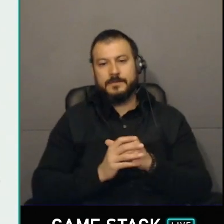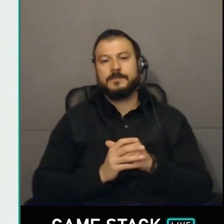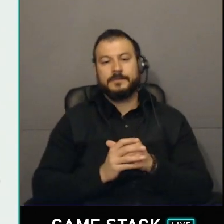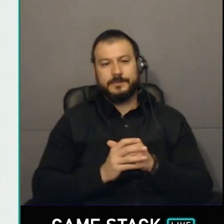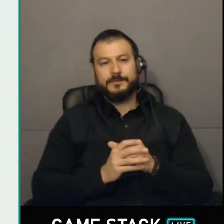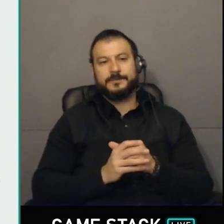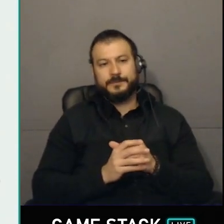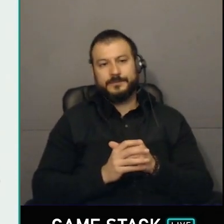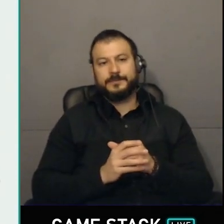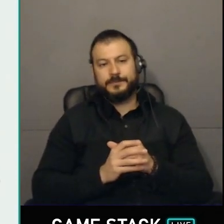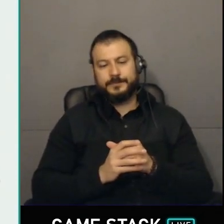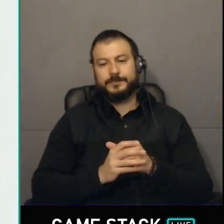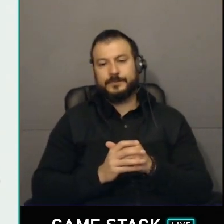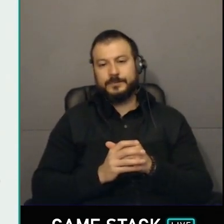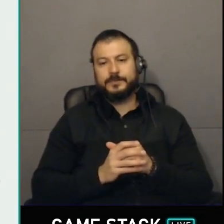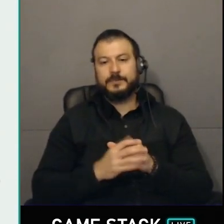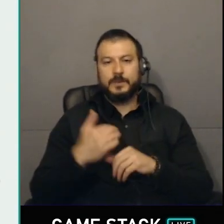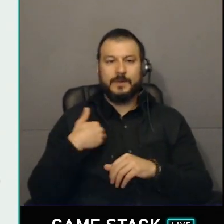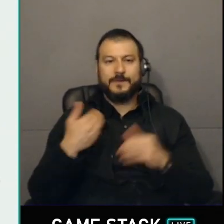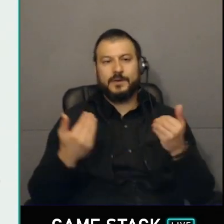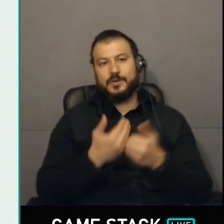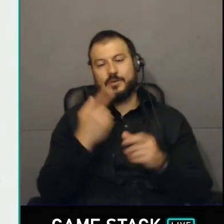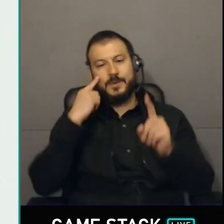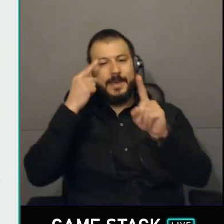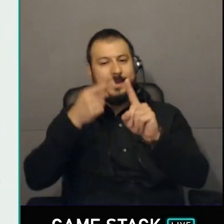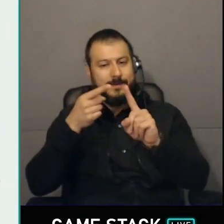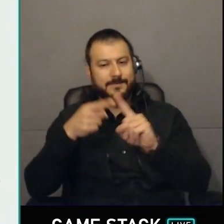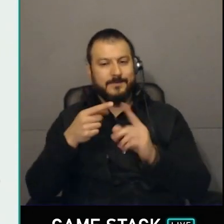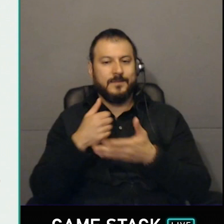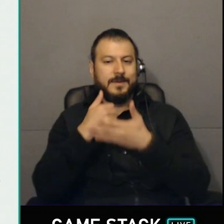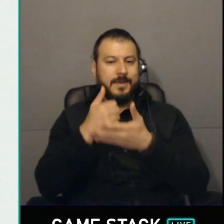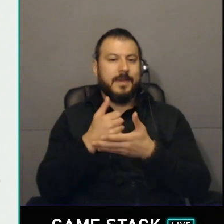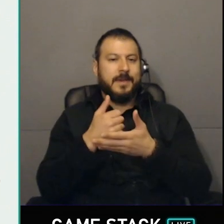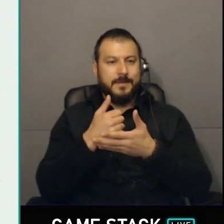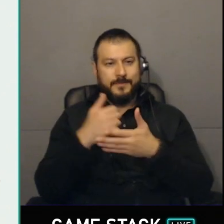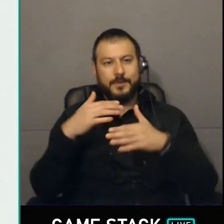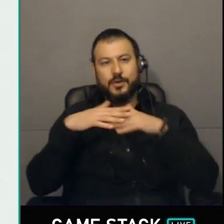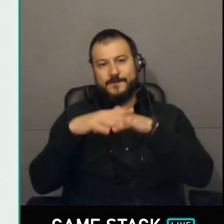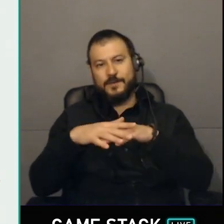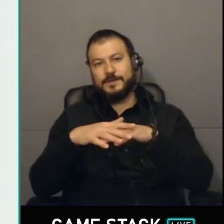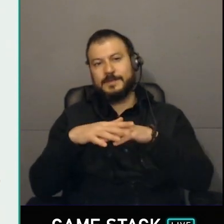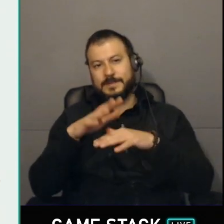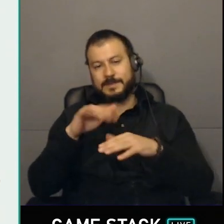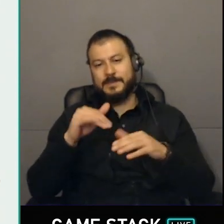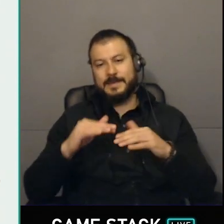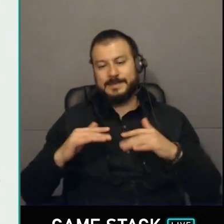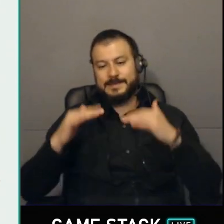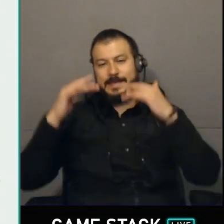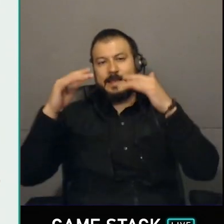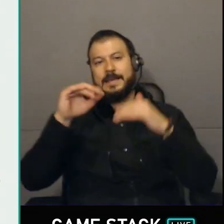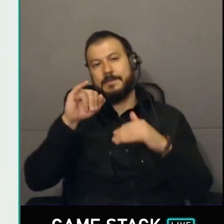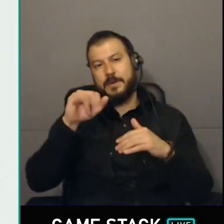We've now got a new aim to help convergence in the solver by scaling up inertia. We don't want to arbitrarily scale inertia,